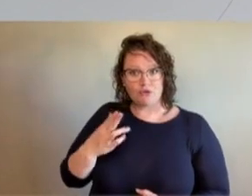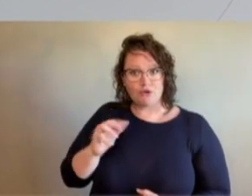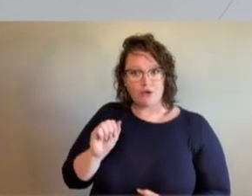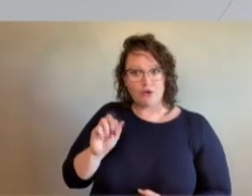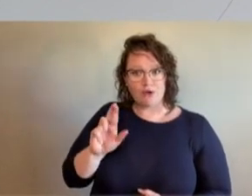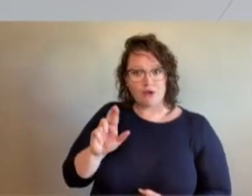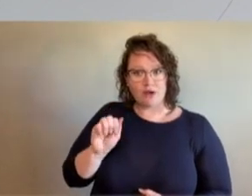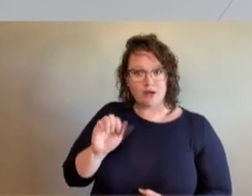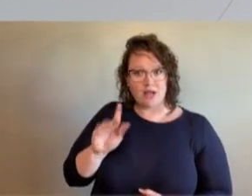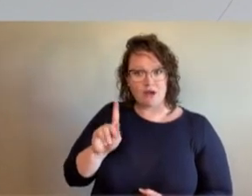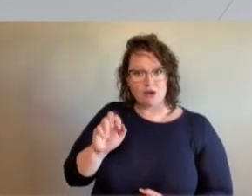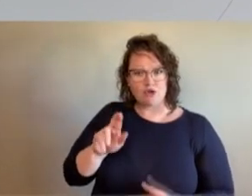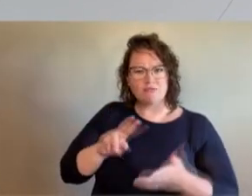with the character?